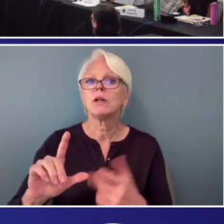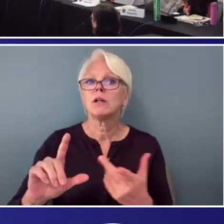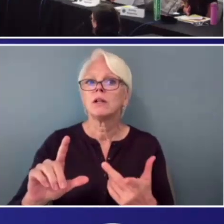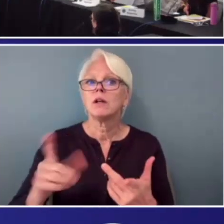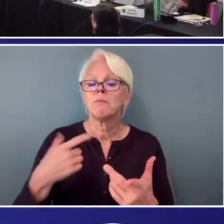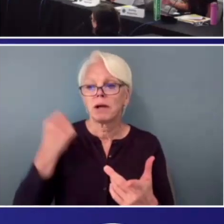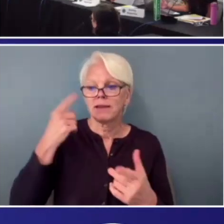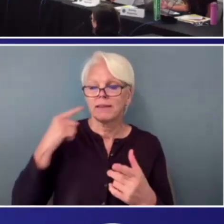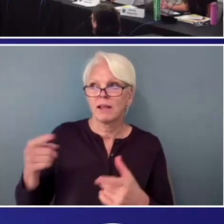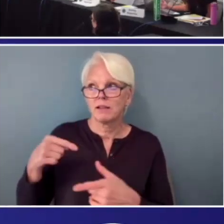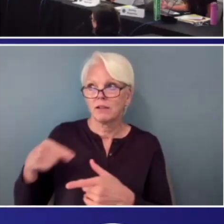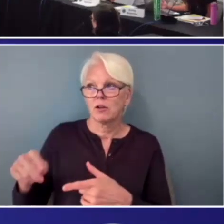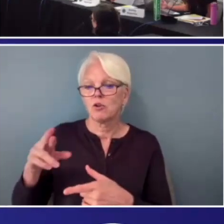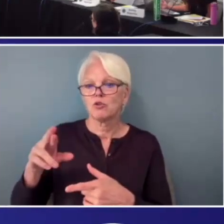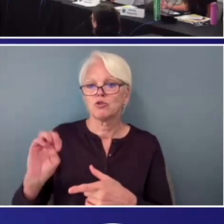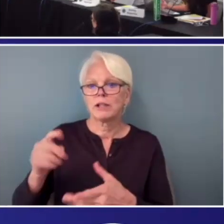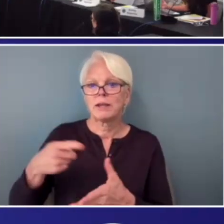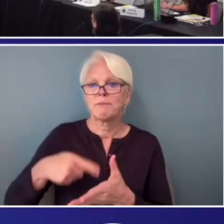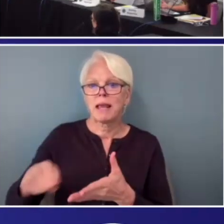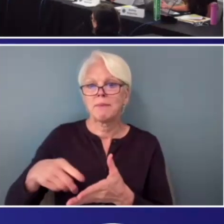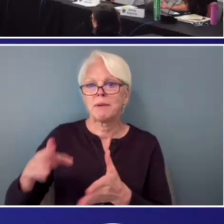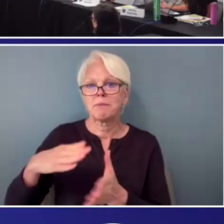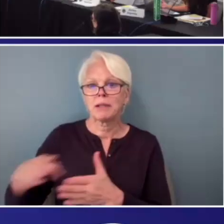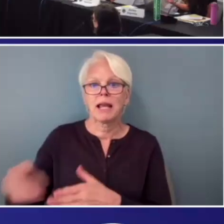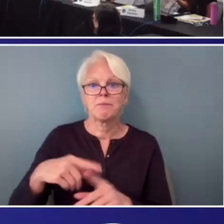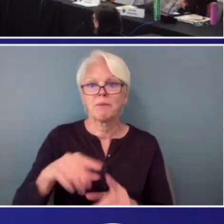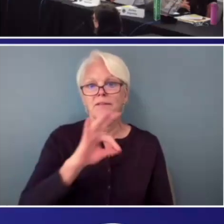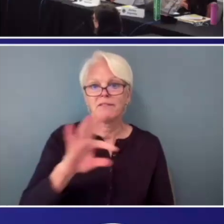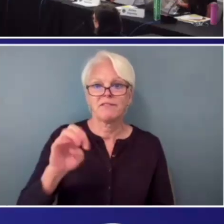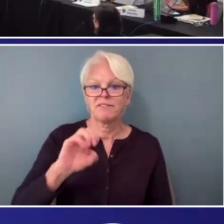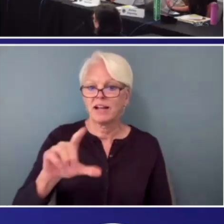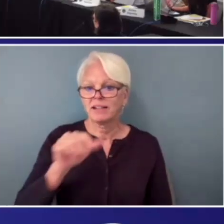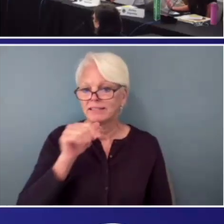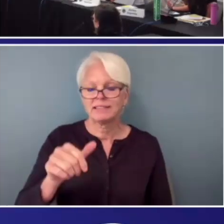obviously FFEL doesn't -- is not eligible for RAP. So how would that work?